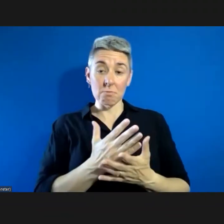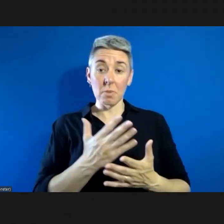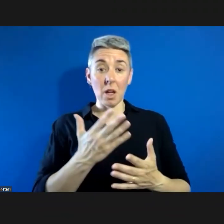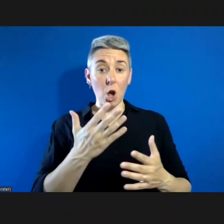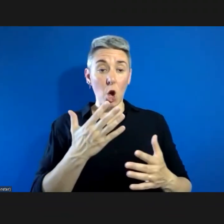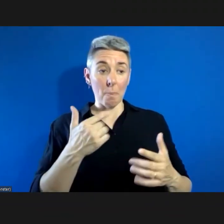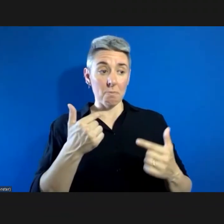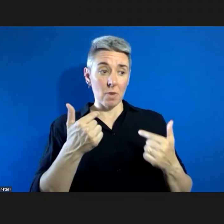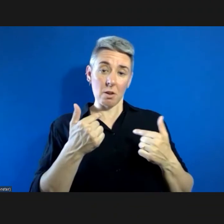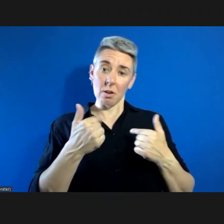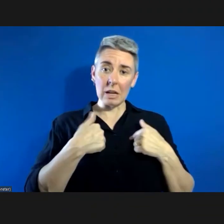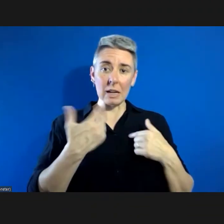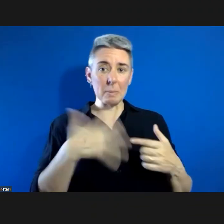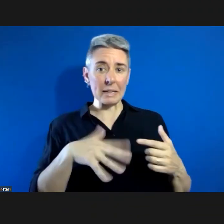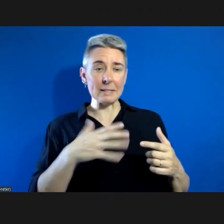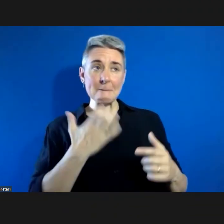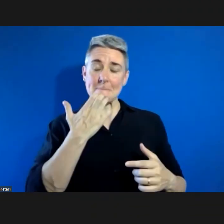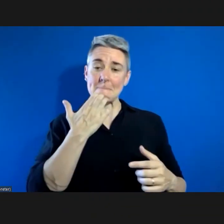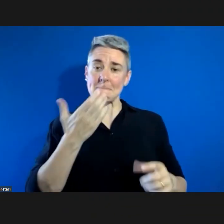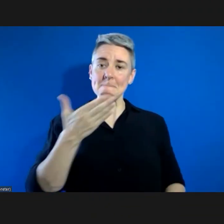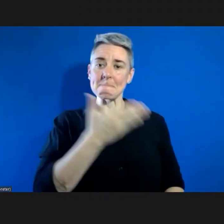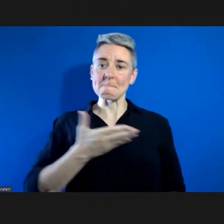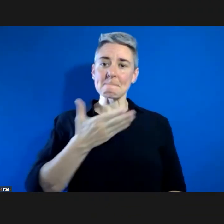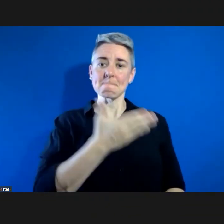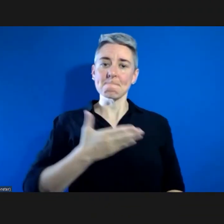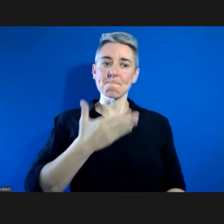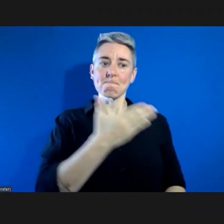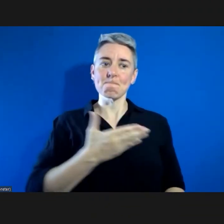anything at all, and when I did, I thought twice about saying anything else ever again.